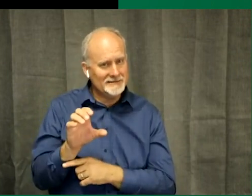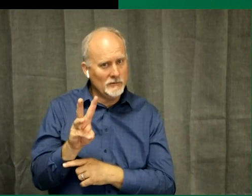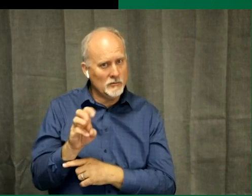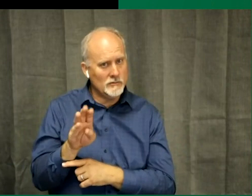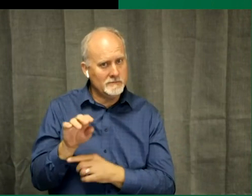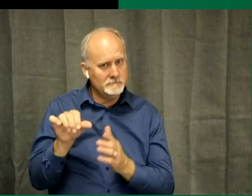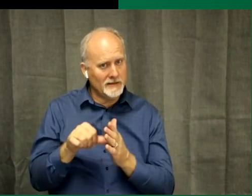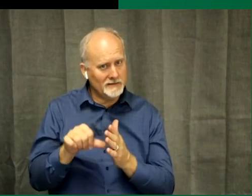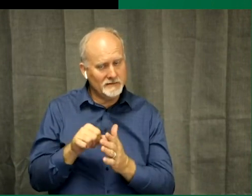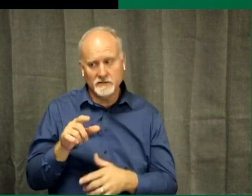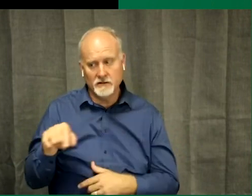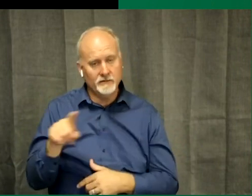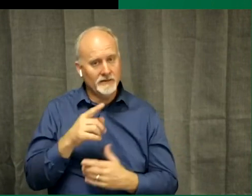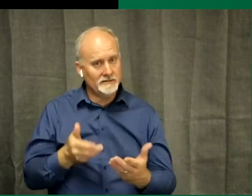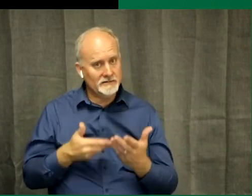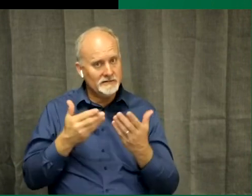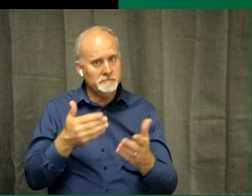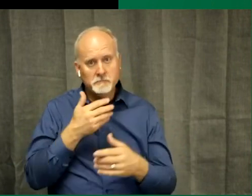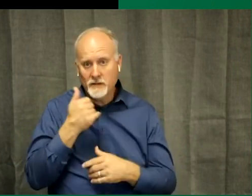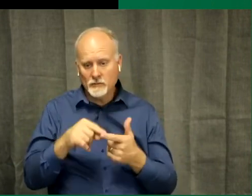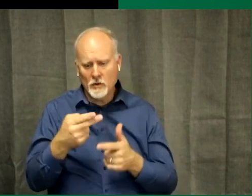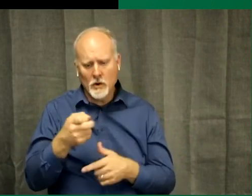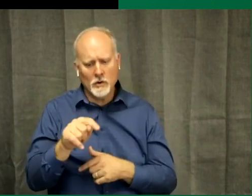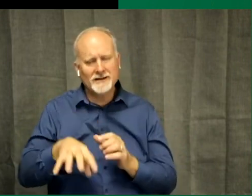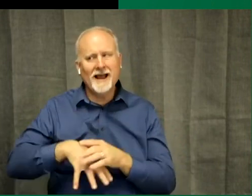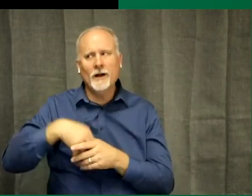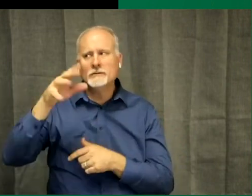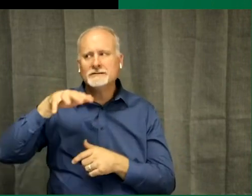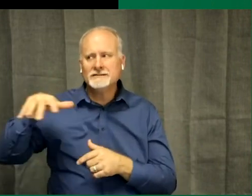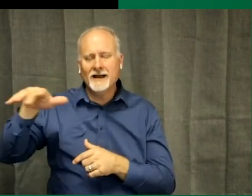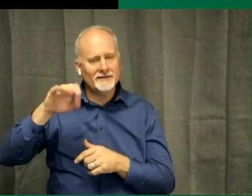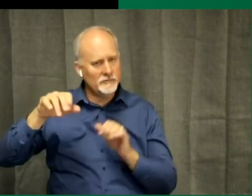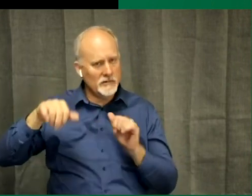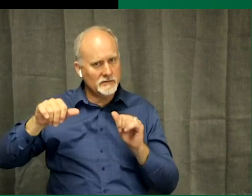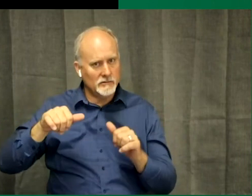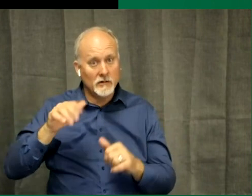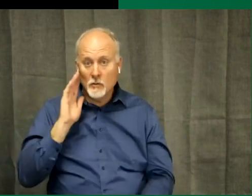suggest is that it's better to host something outside if it's possible and it will be warm again